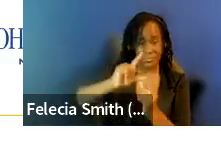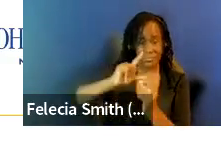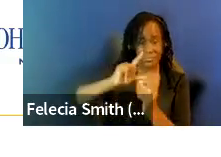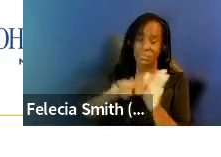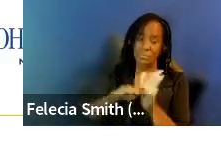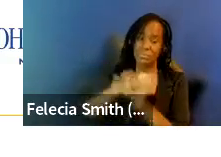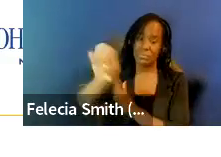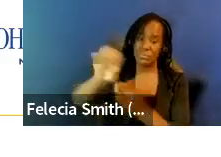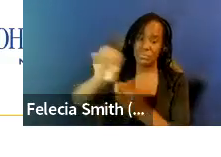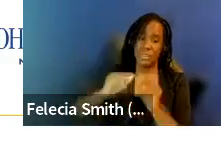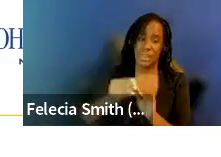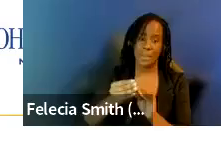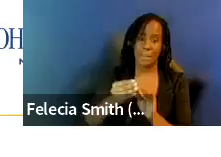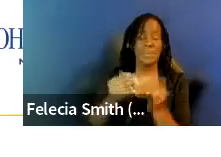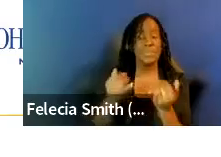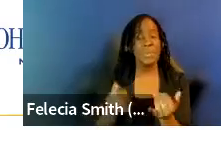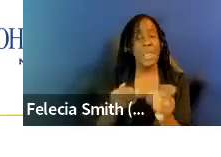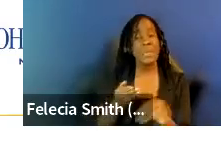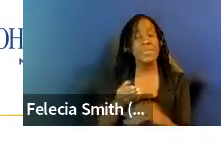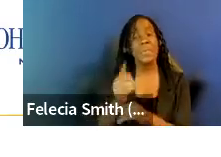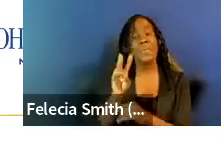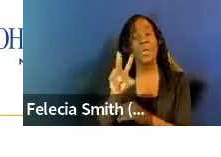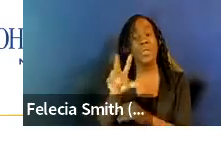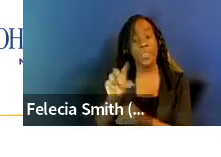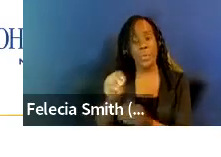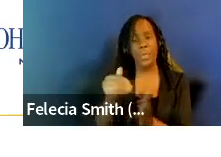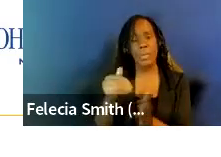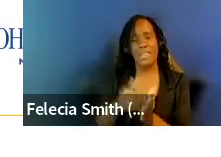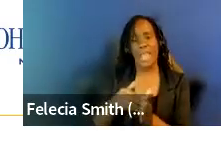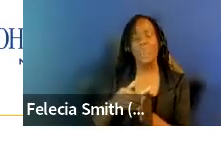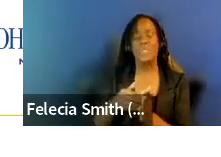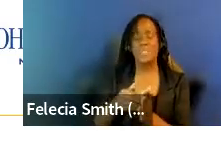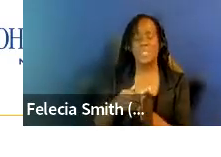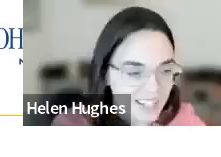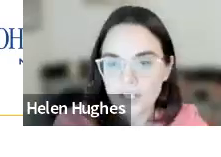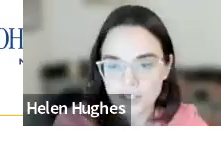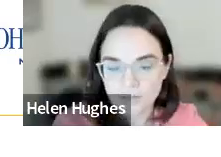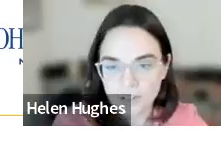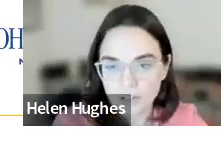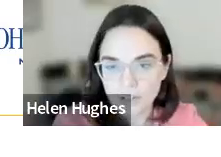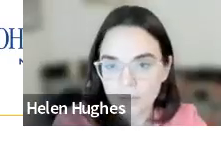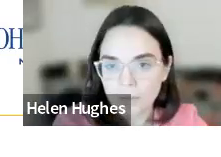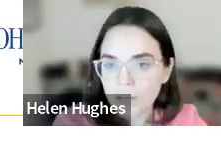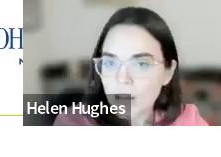accelerate. Went from 80 visits a month in January 2020 in May of 2020, we have video visit